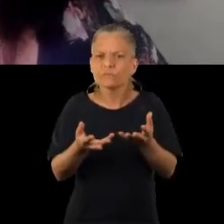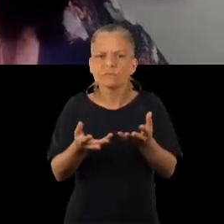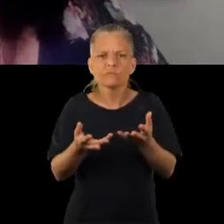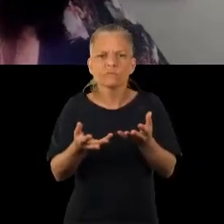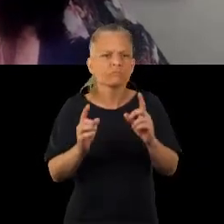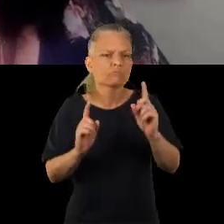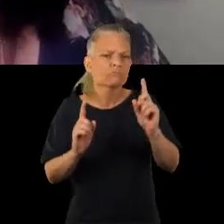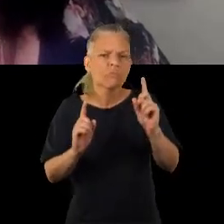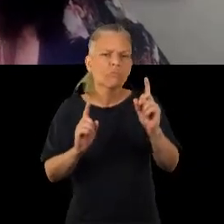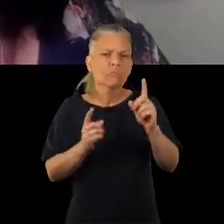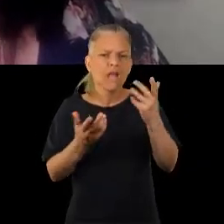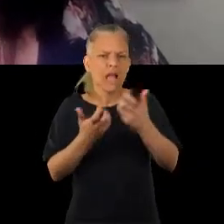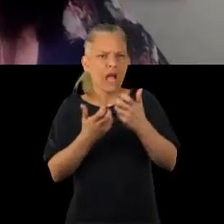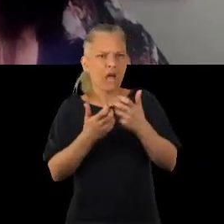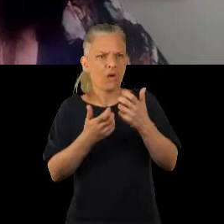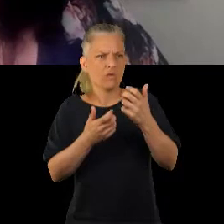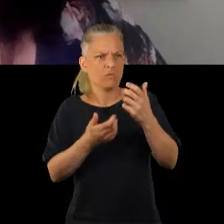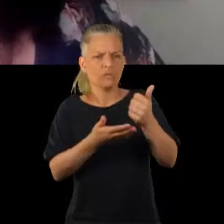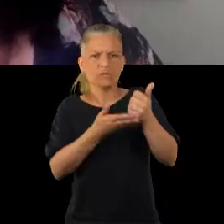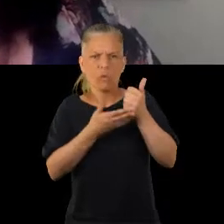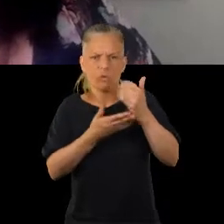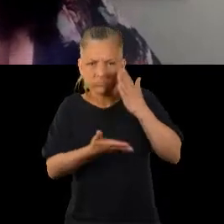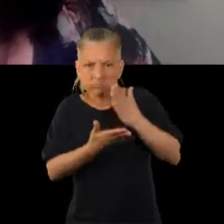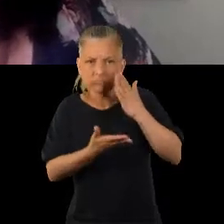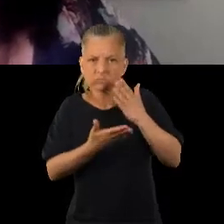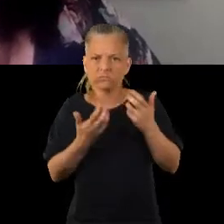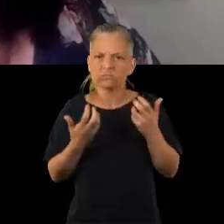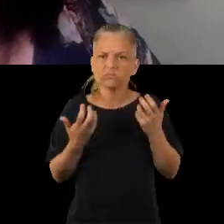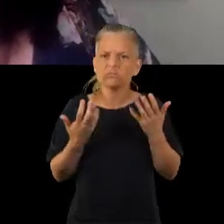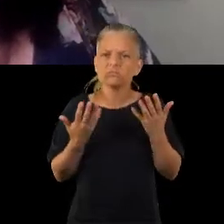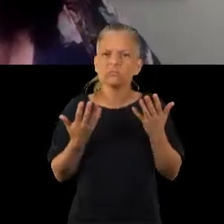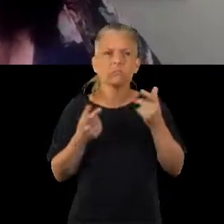because obviously it can be an emotionally draining experience when you’re listening to